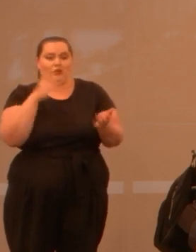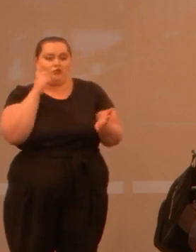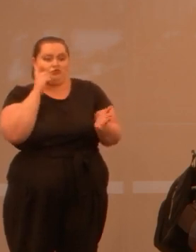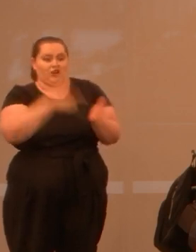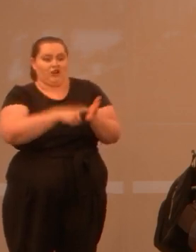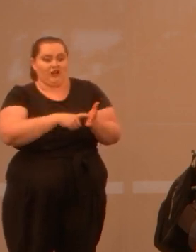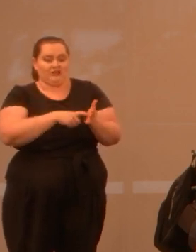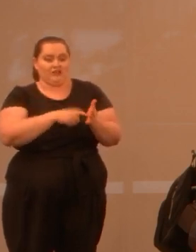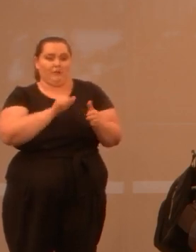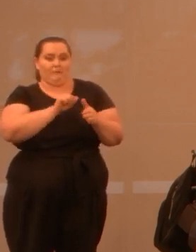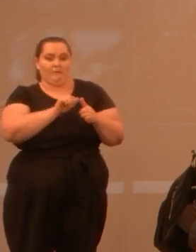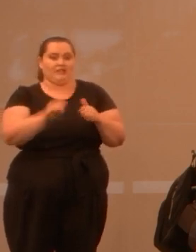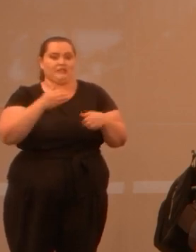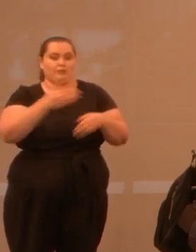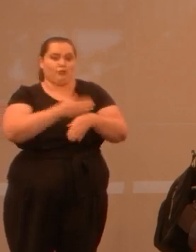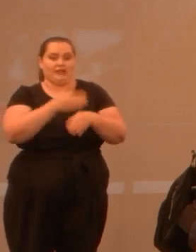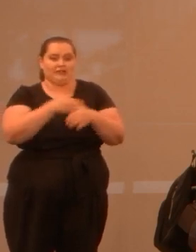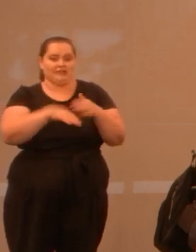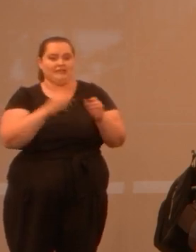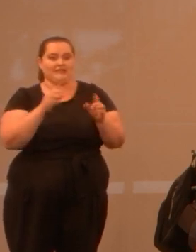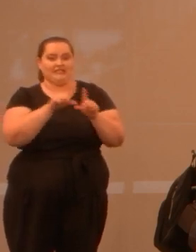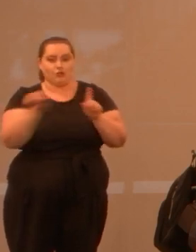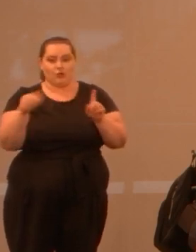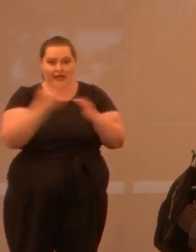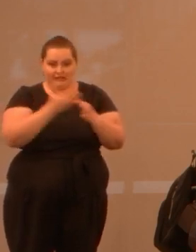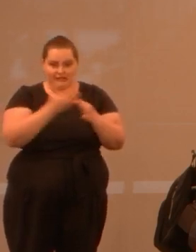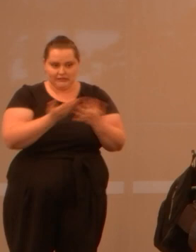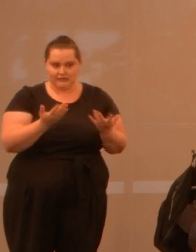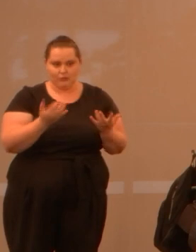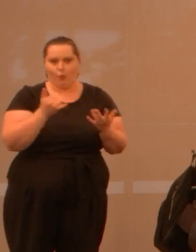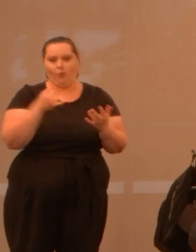and digital access or is this a year where there are other priorities and other